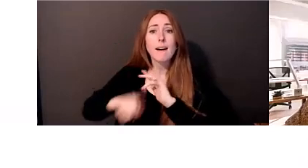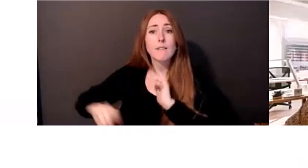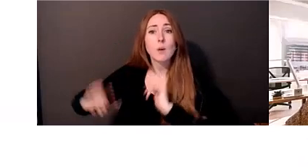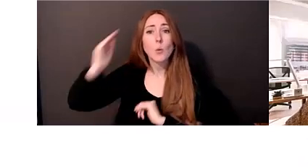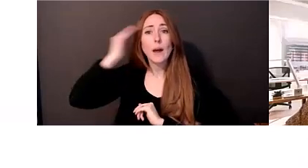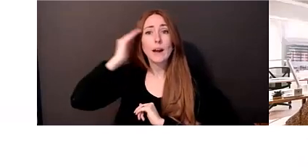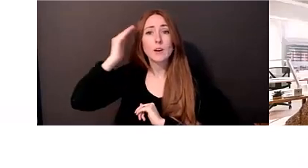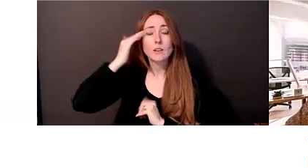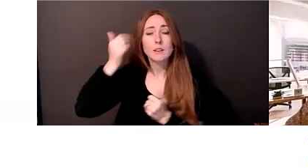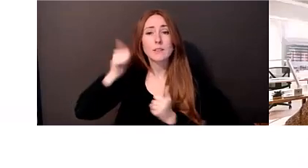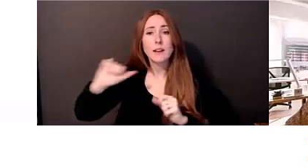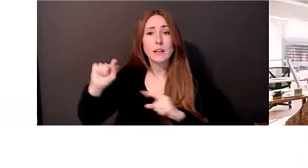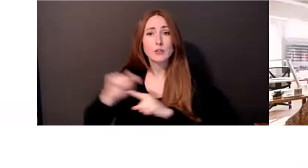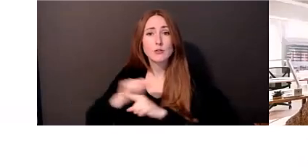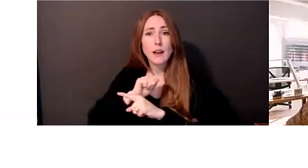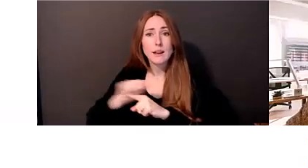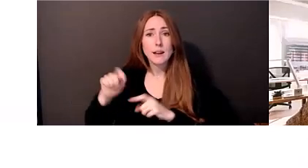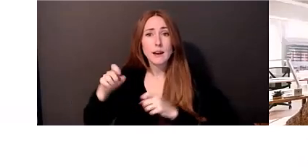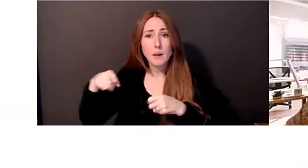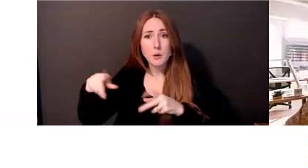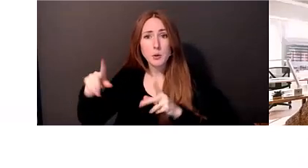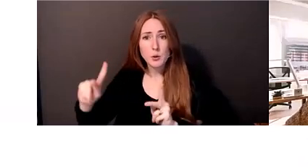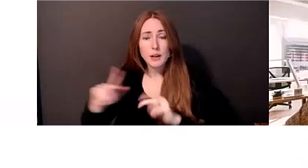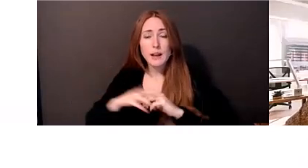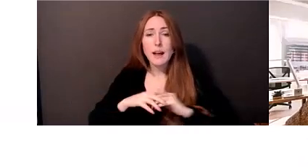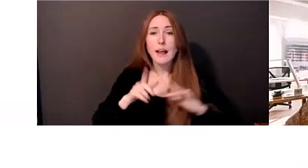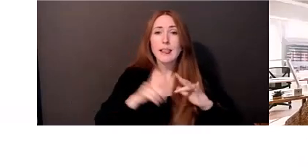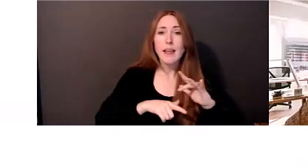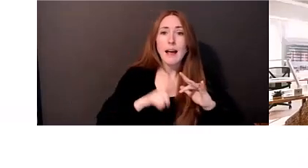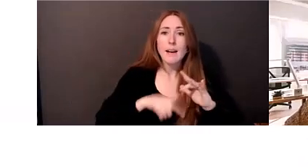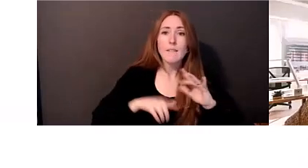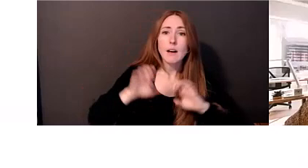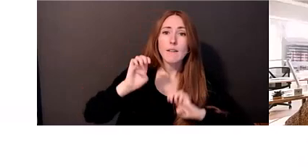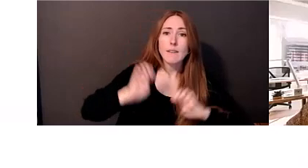lack of evaluation of knowledge brokering performance.